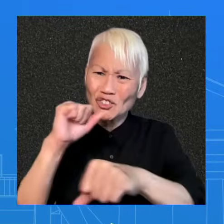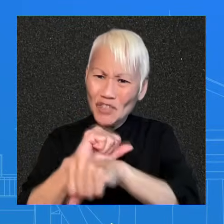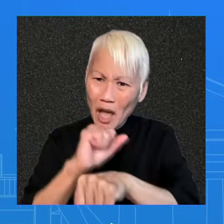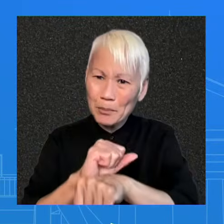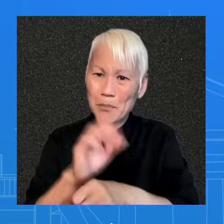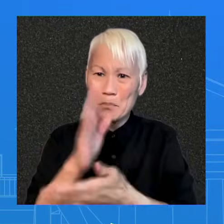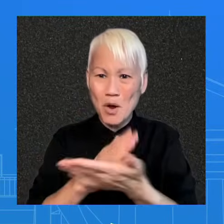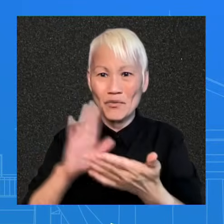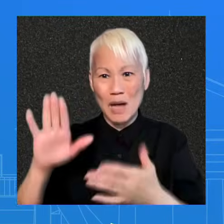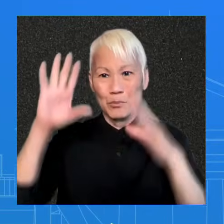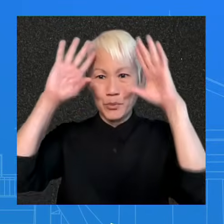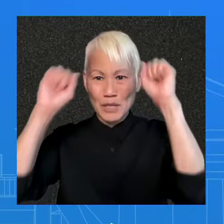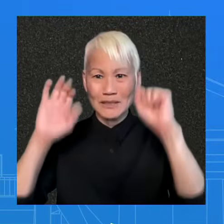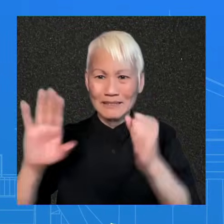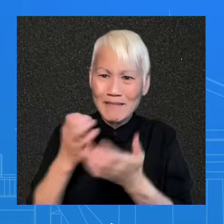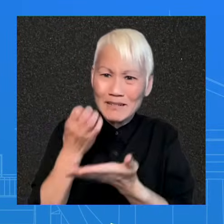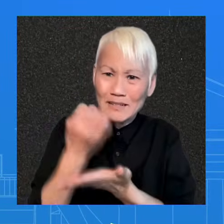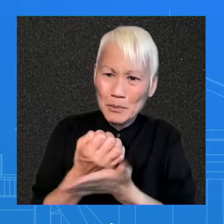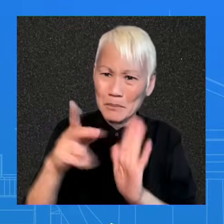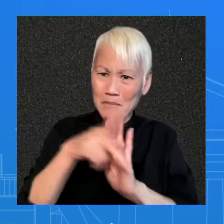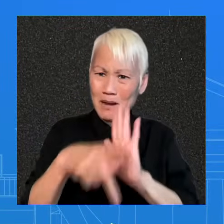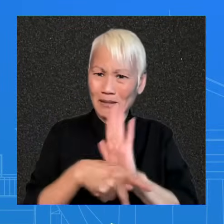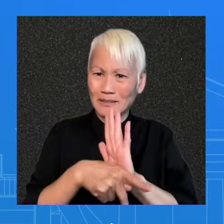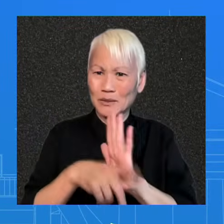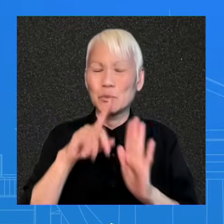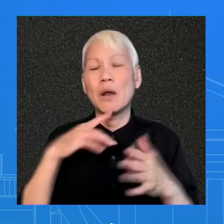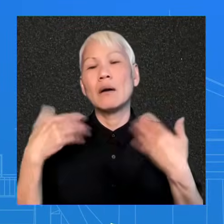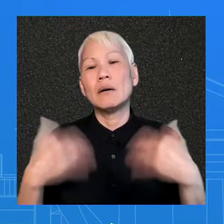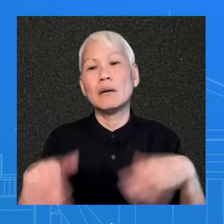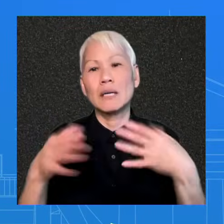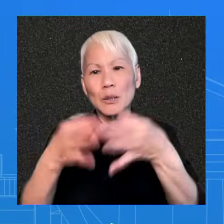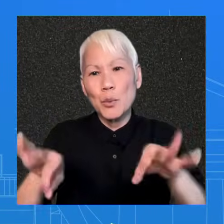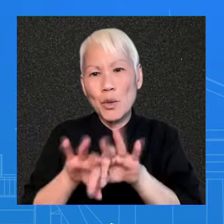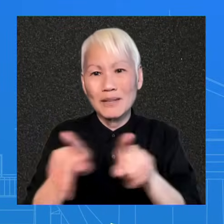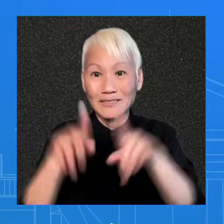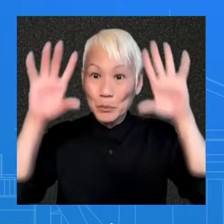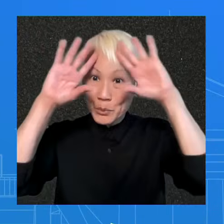that matters to the American people. The President literally --literally just was able to